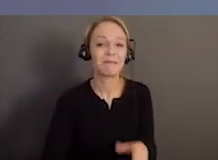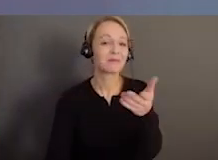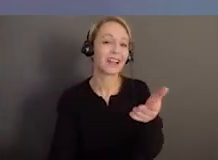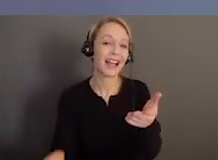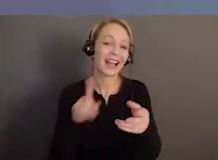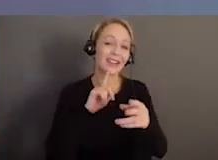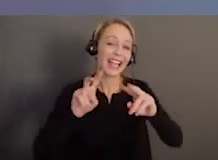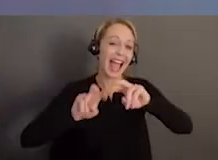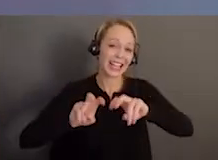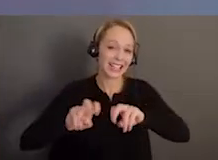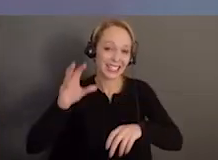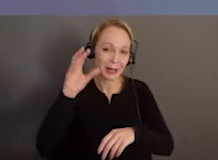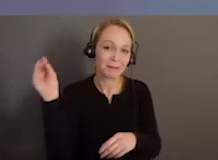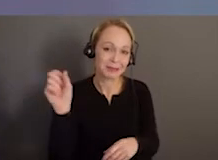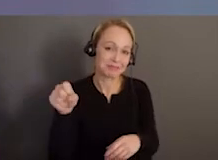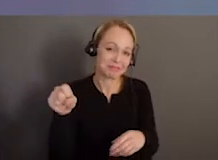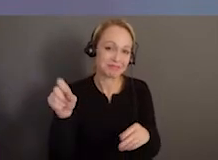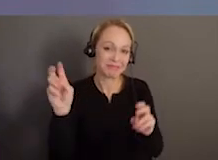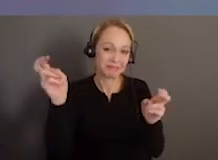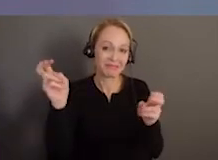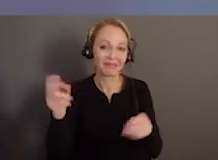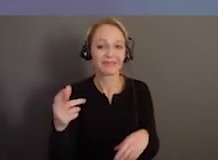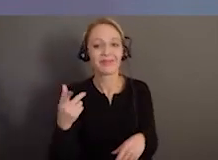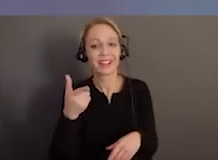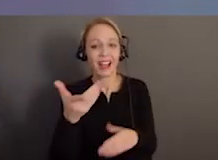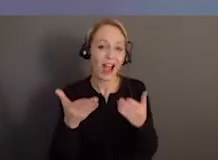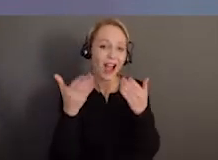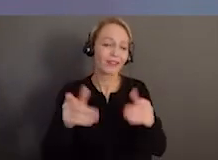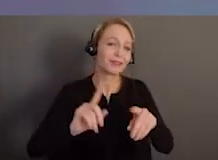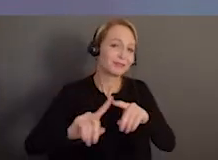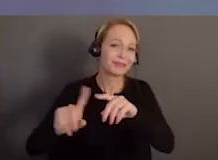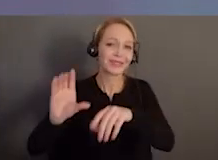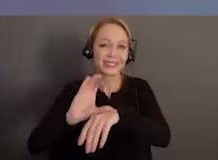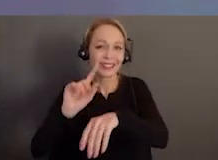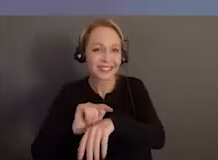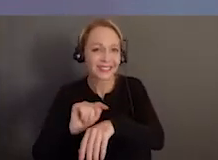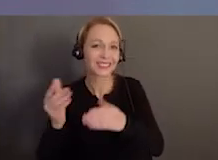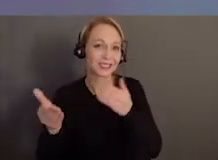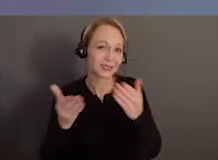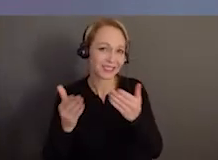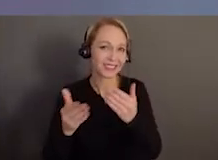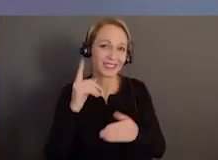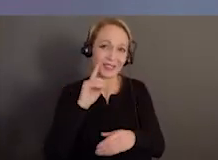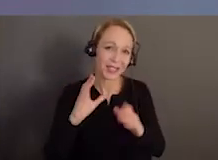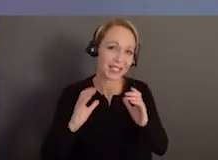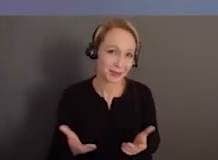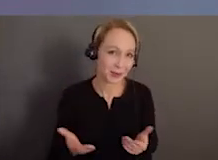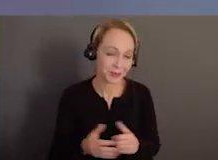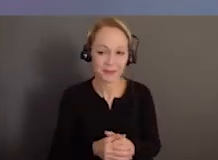OFFERS VARIOUS SERVICES TO THEIR CUSTOMERS.